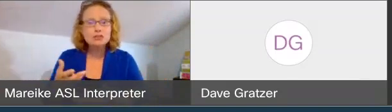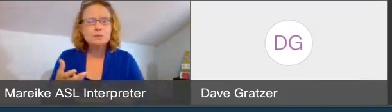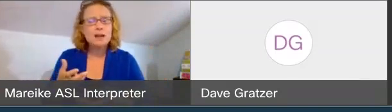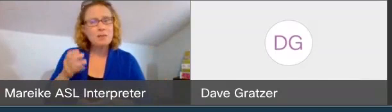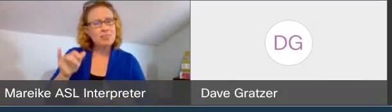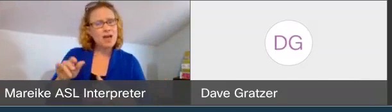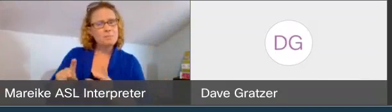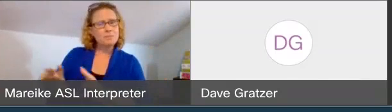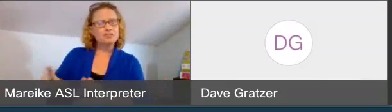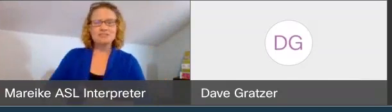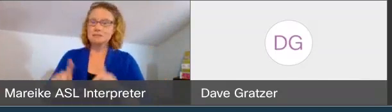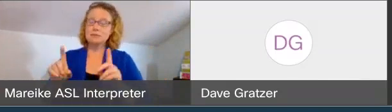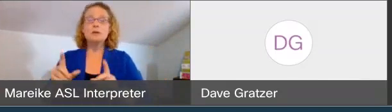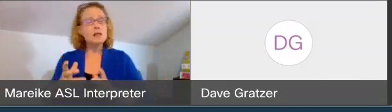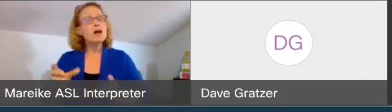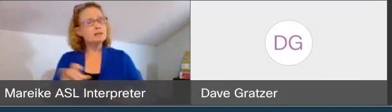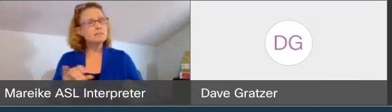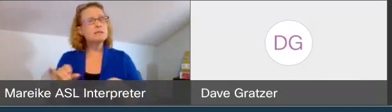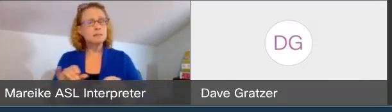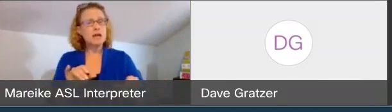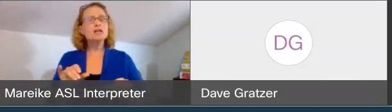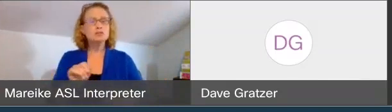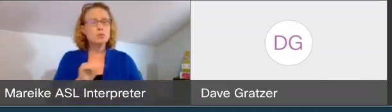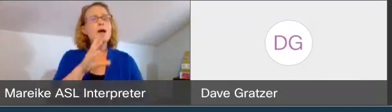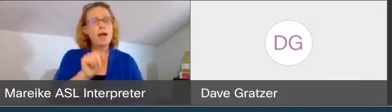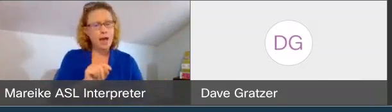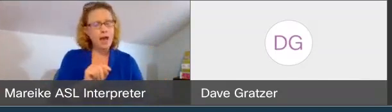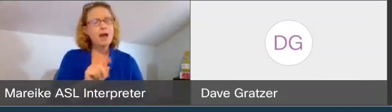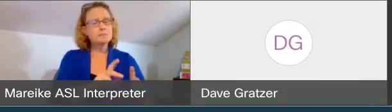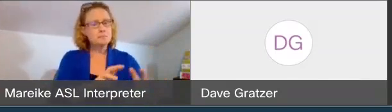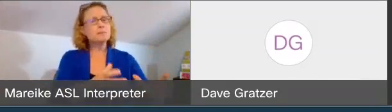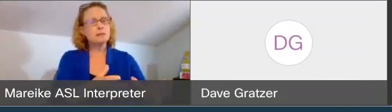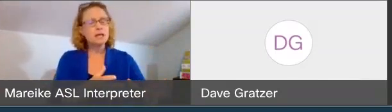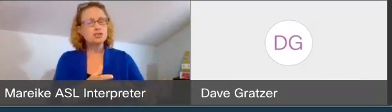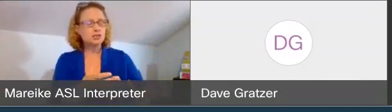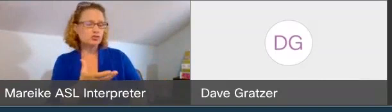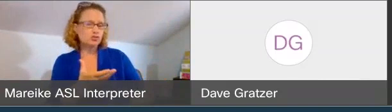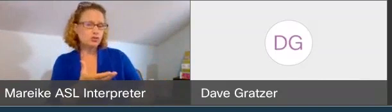a lot of similarities to the traditional ACT population, but it is quite different. We see